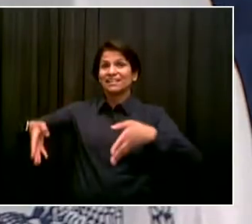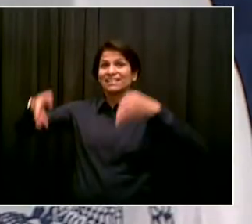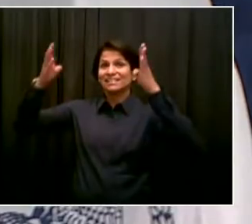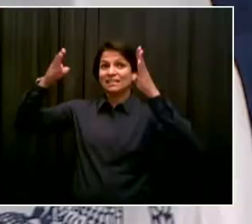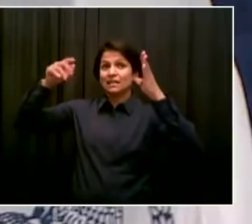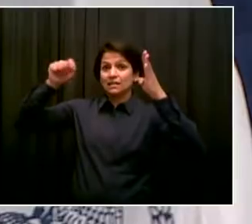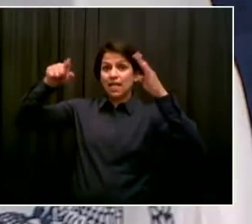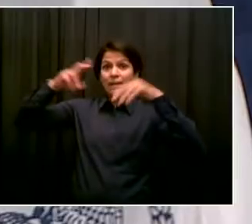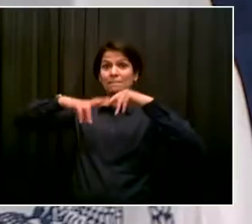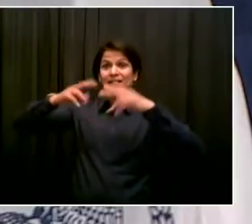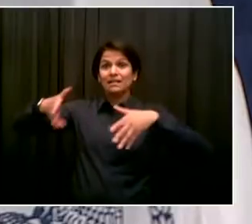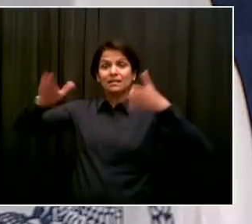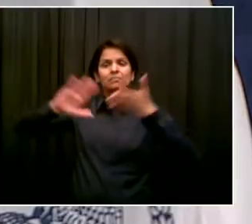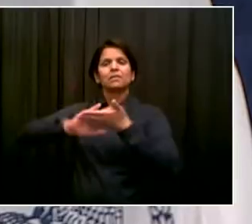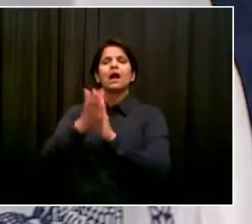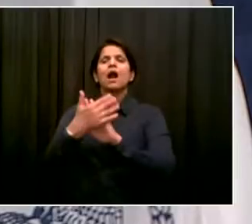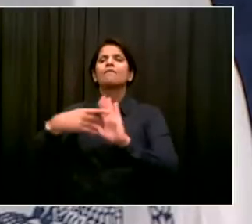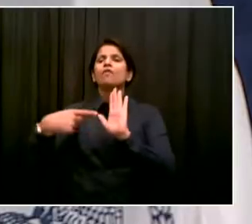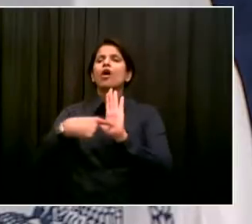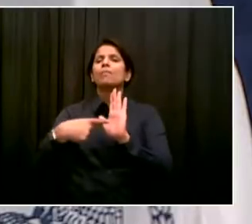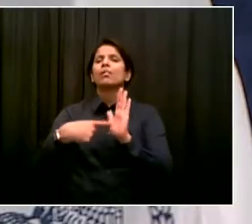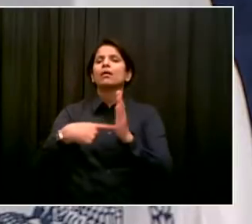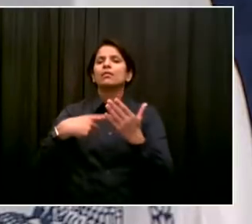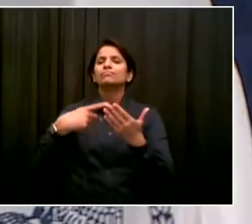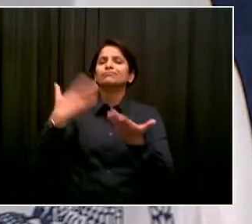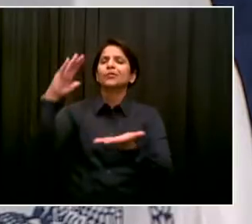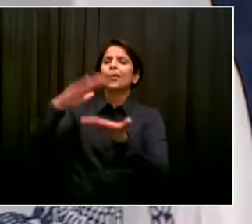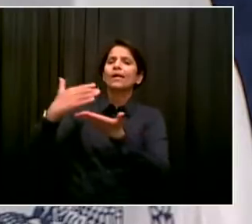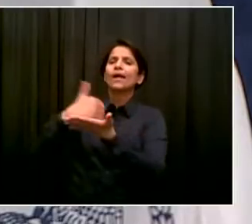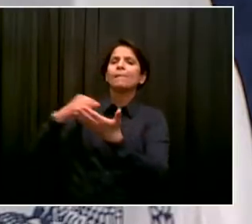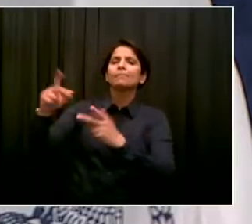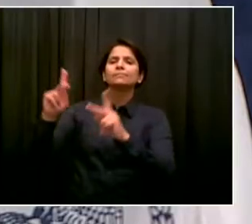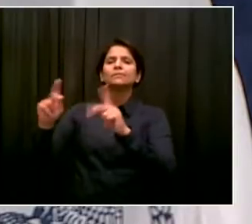THE CHURCH OBVIOUSLY HAVE MIXED FEELINGS